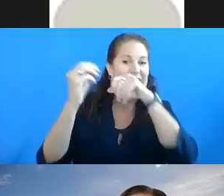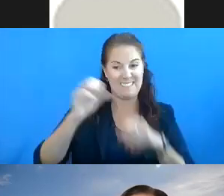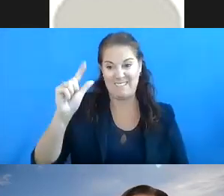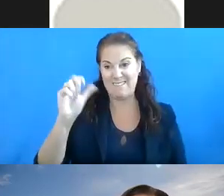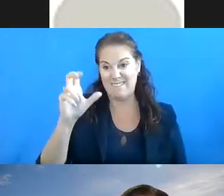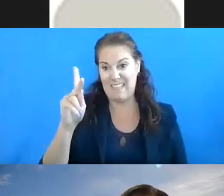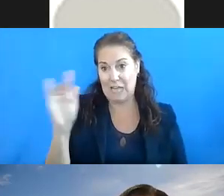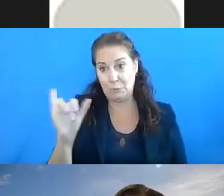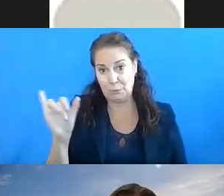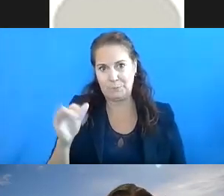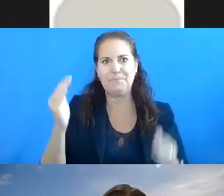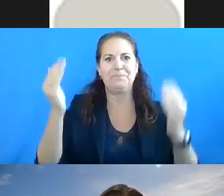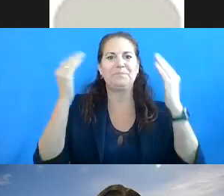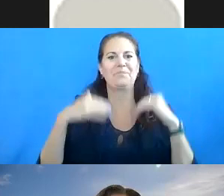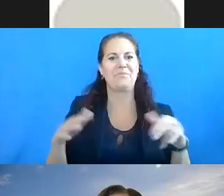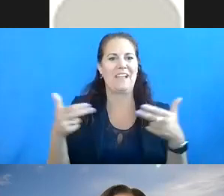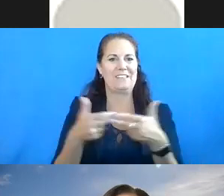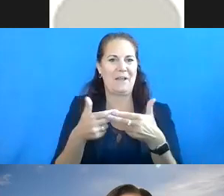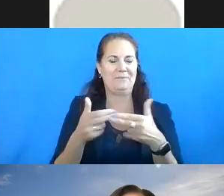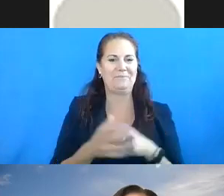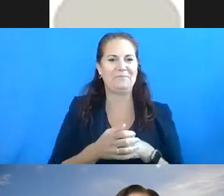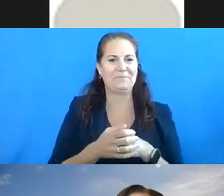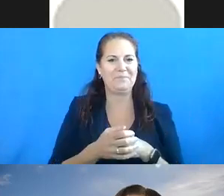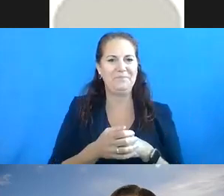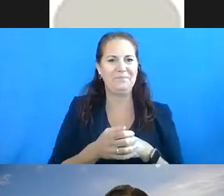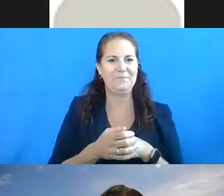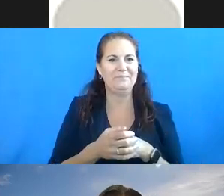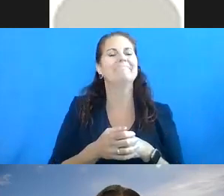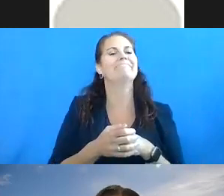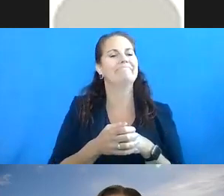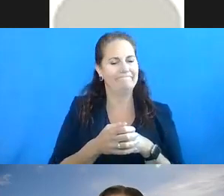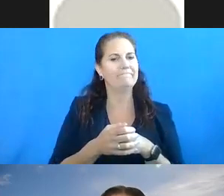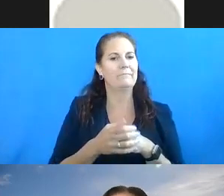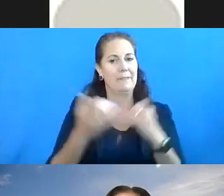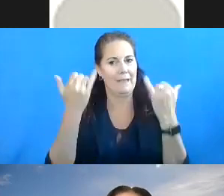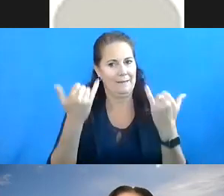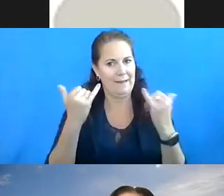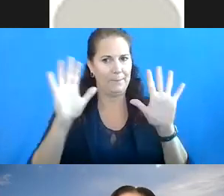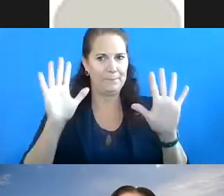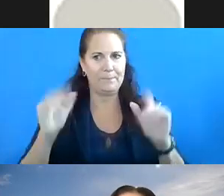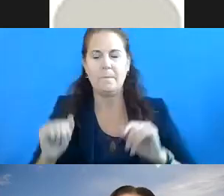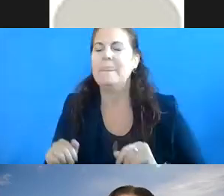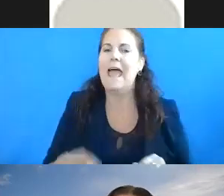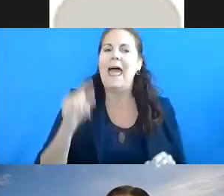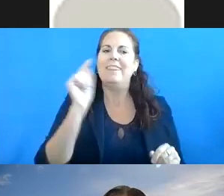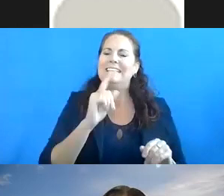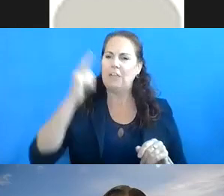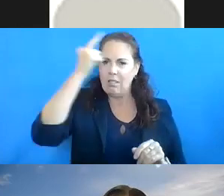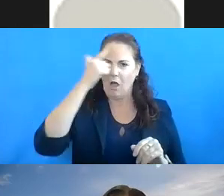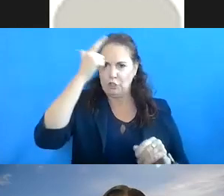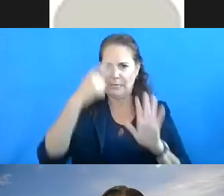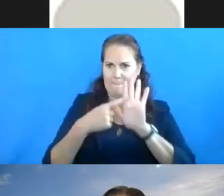Next slide. Now, this is a logic model, and I’m not sure who’s heard of this before,